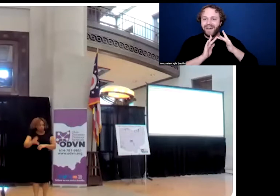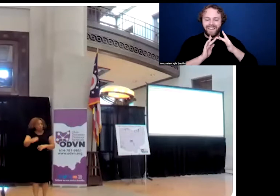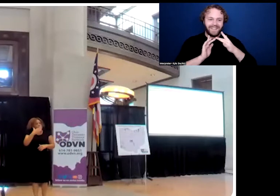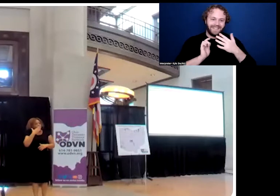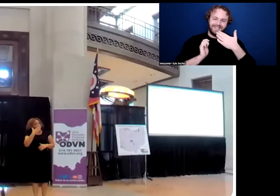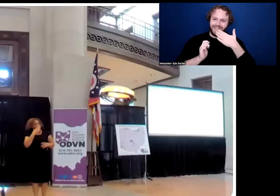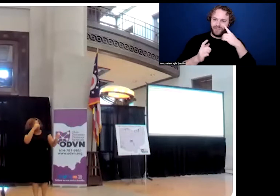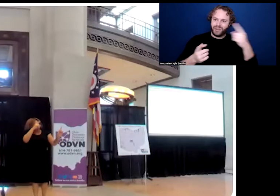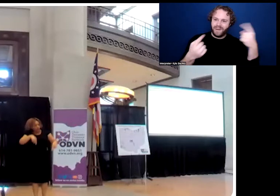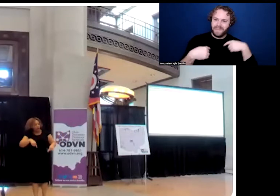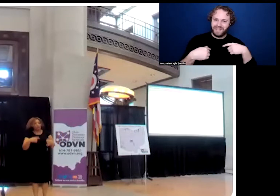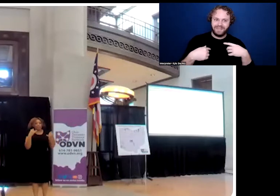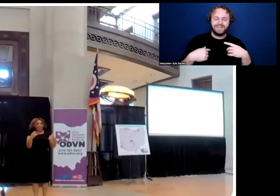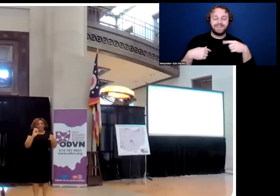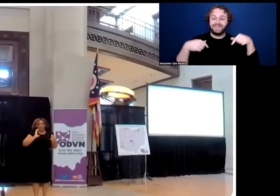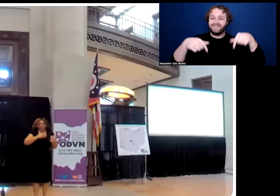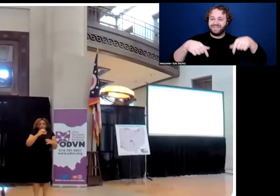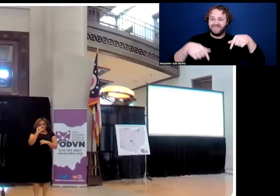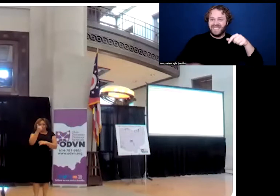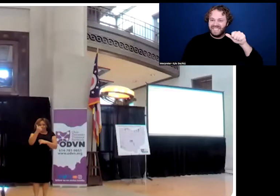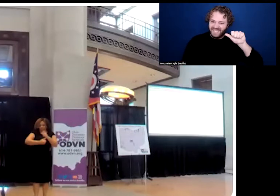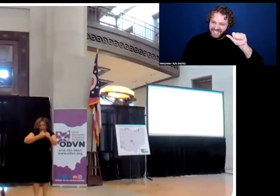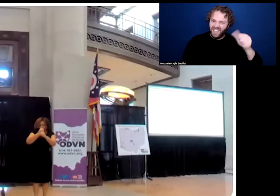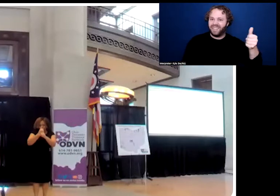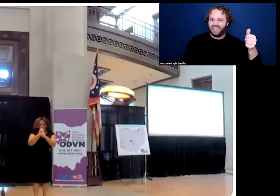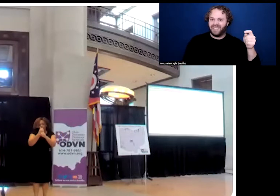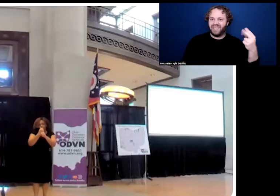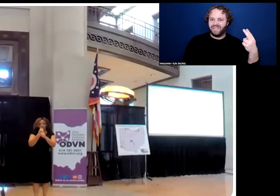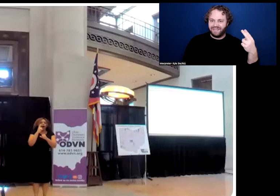This is actually our 10th kickoff to Domestic Violence Awareness Month.